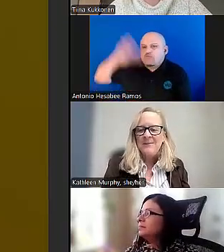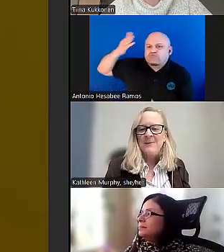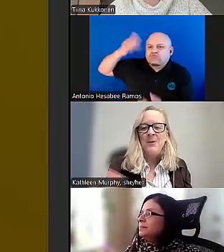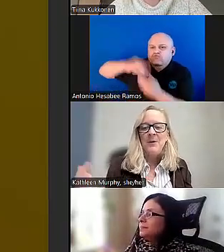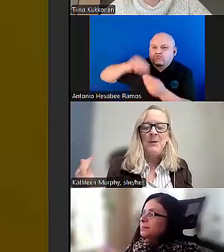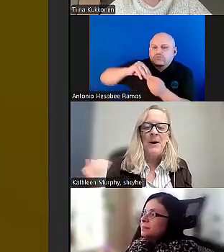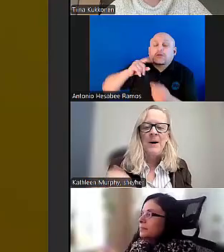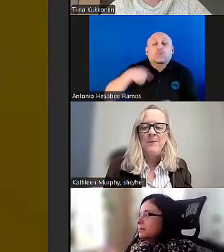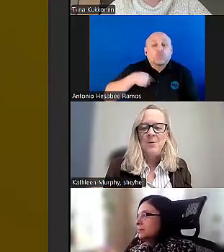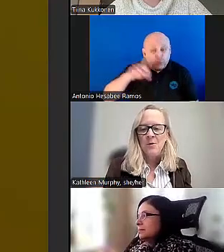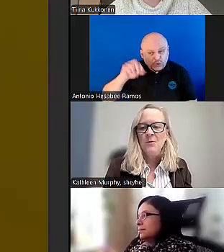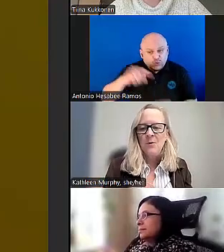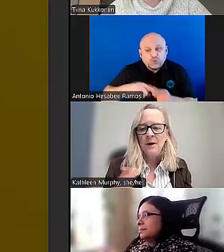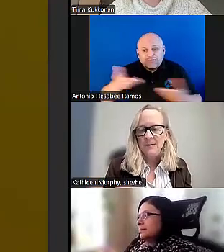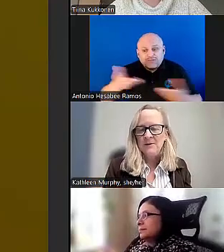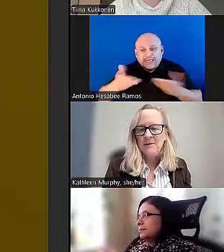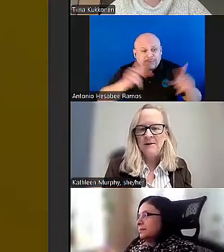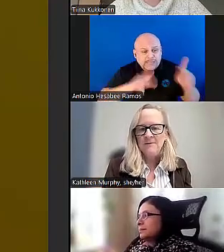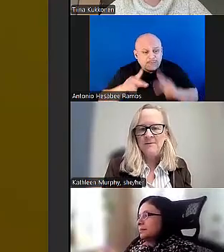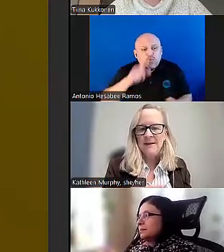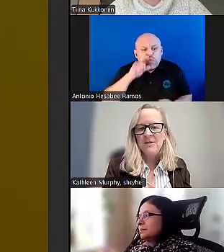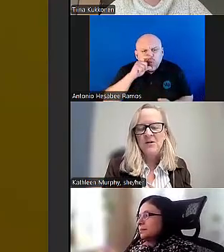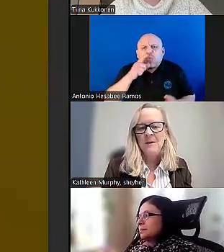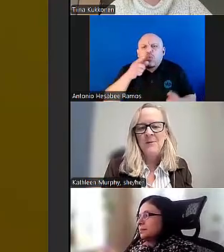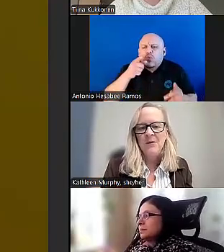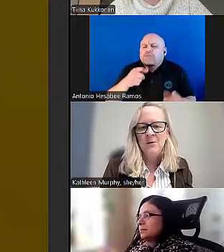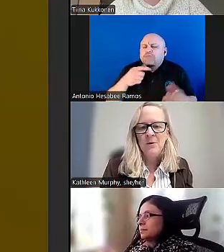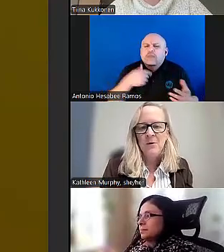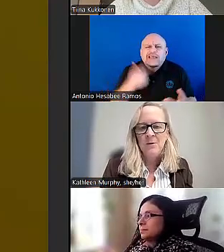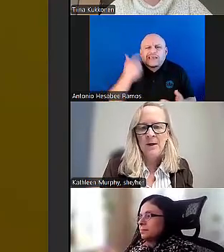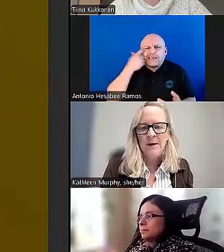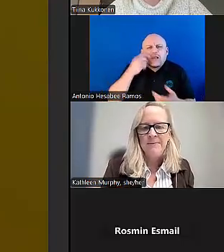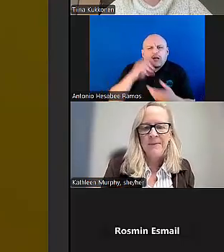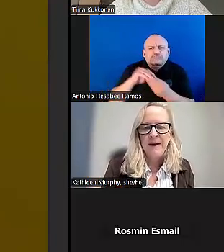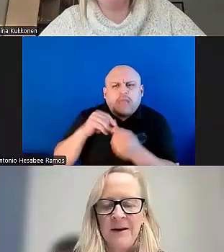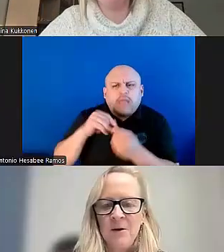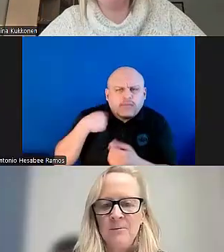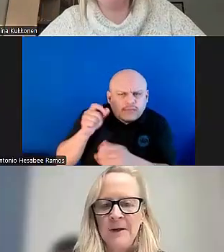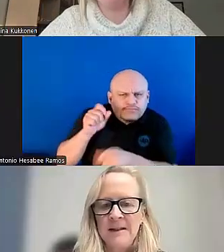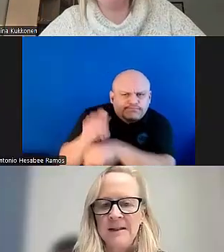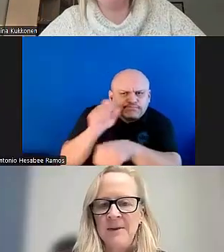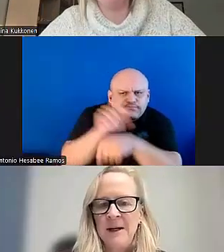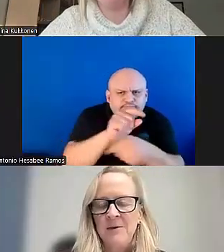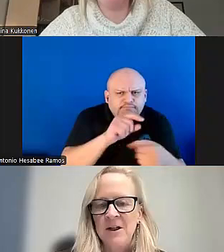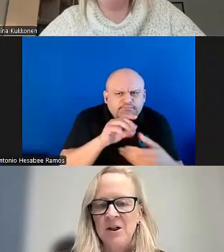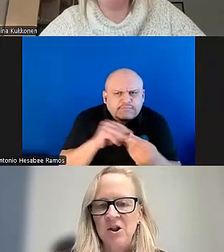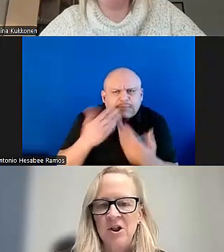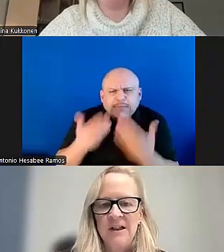people who were able, I messaged some of you who I think you missed being able to register